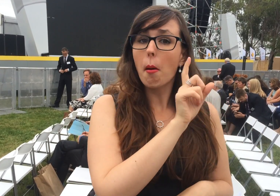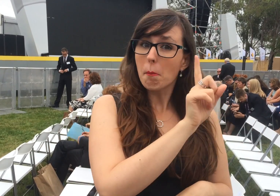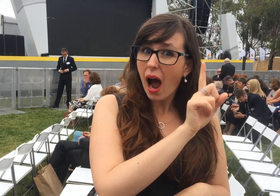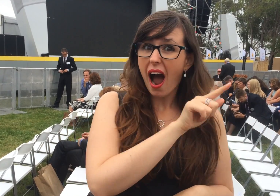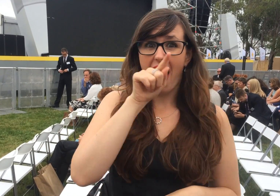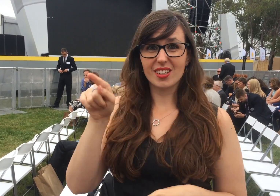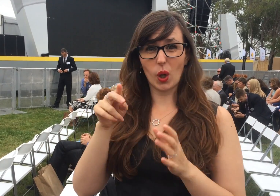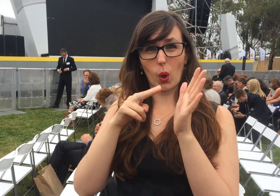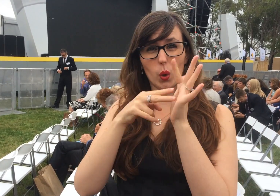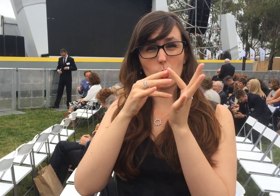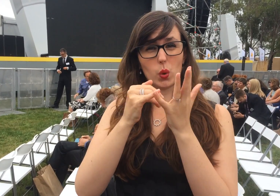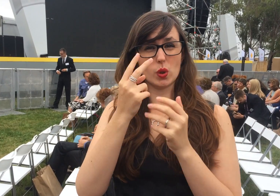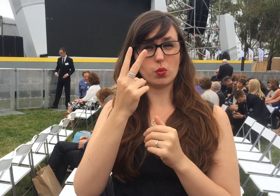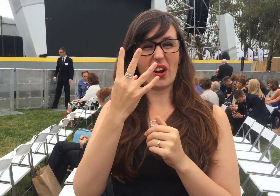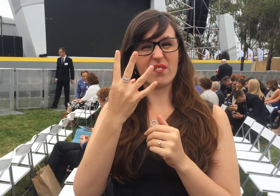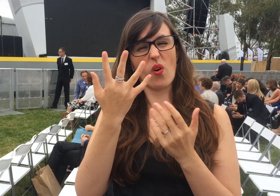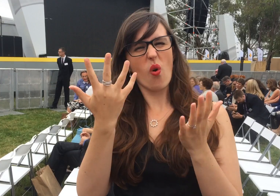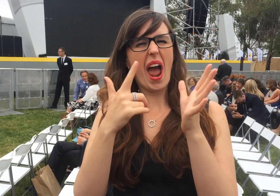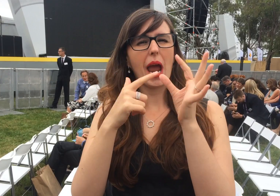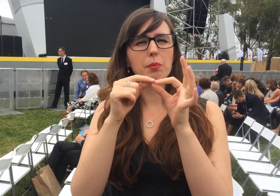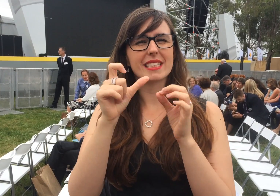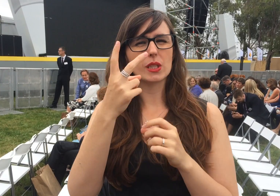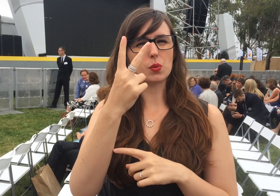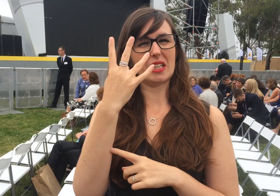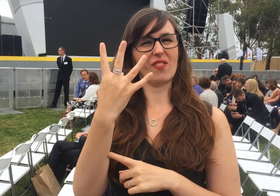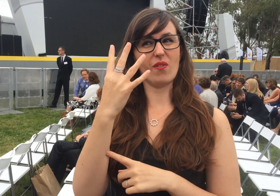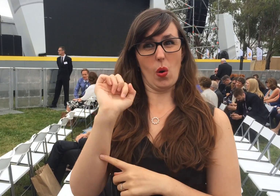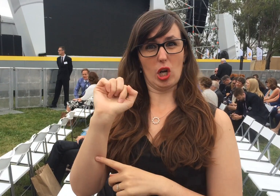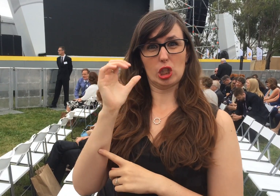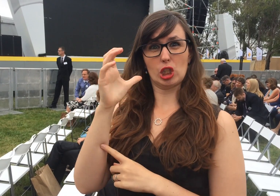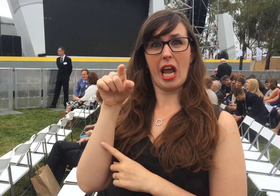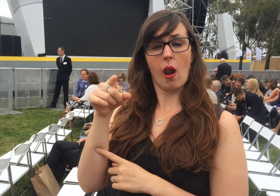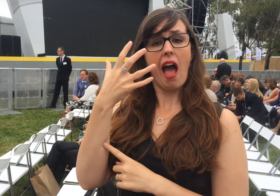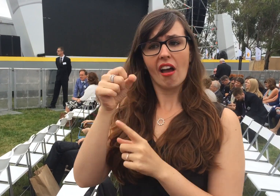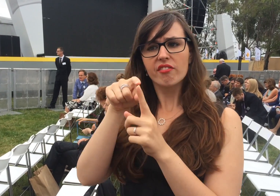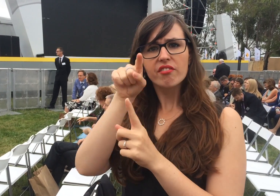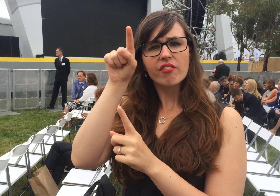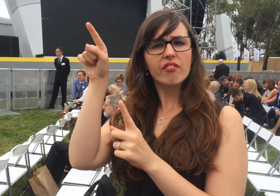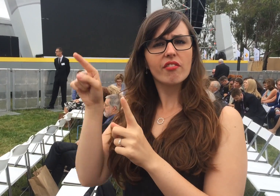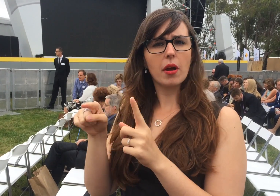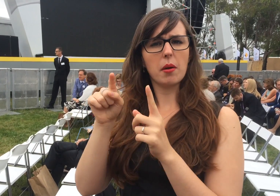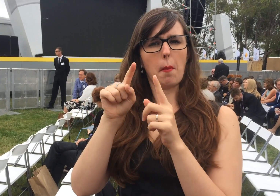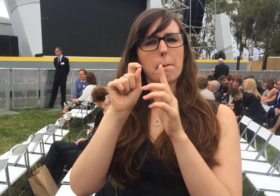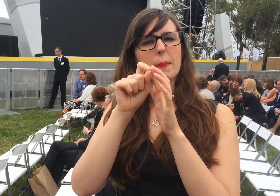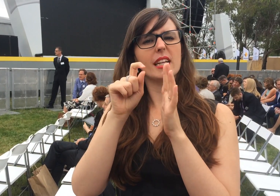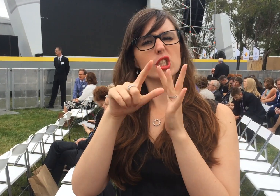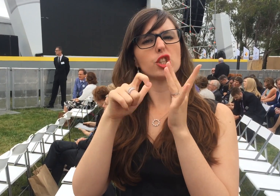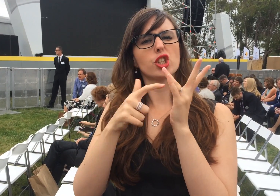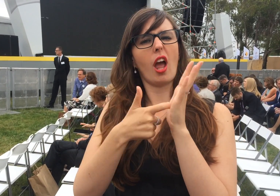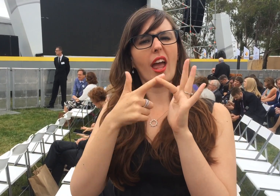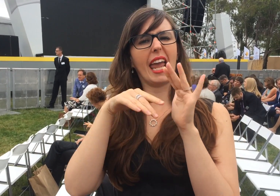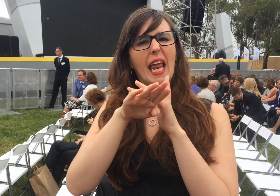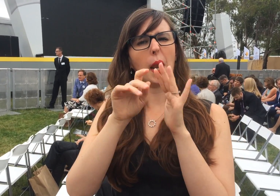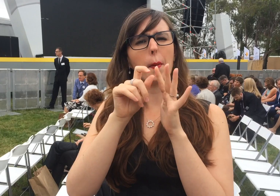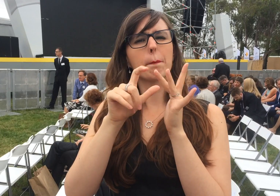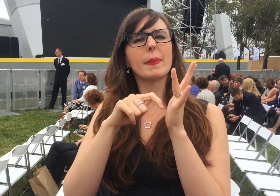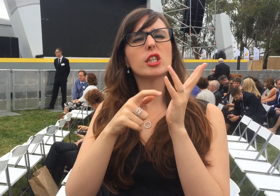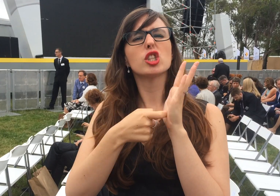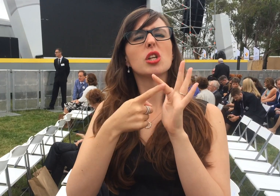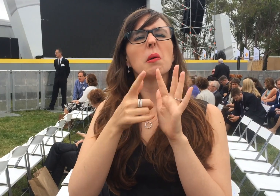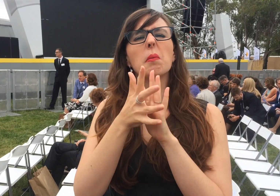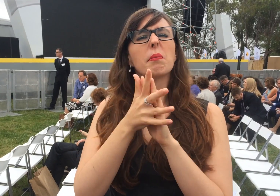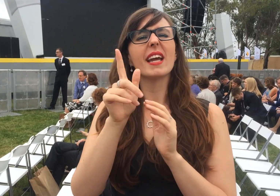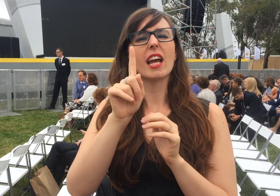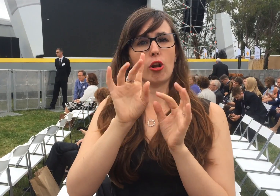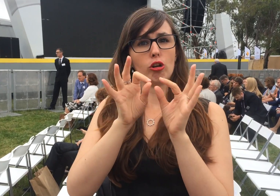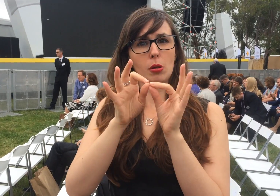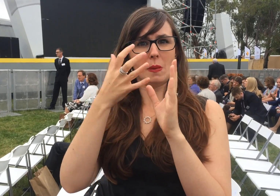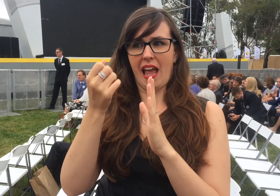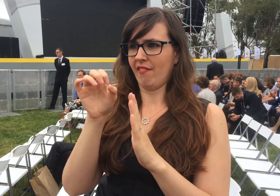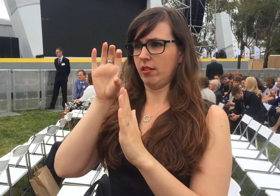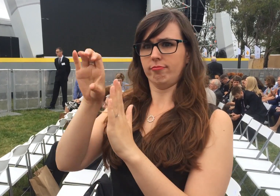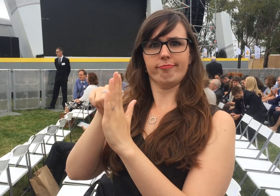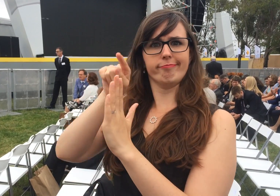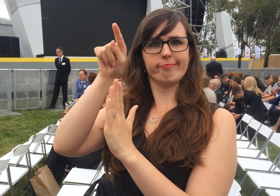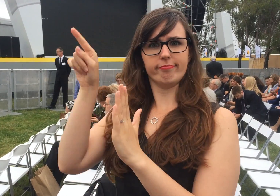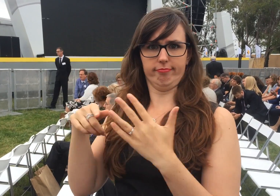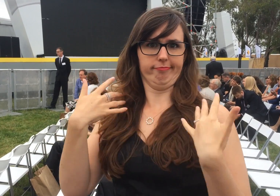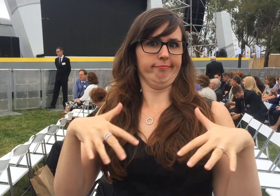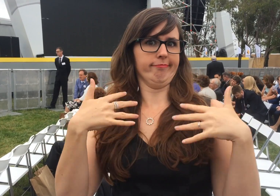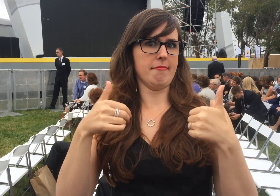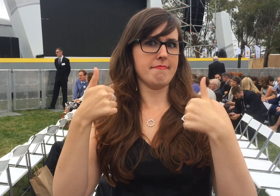but they will also broadcast on News24 which has picture in picture of Auslan interpreters.